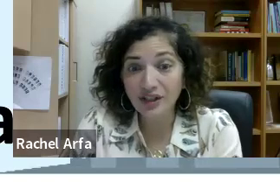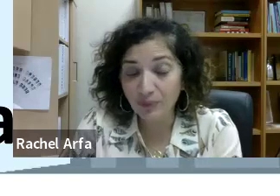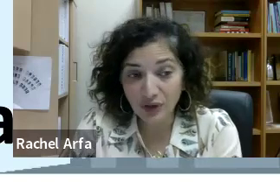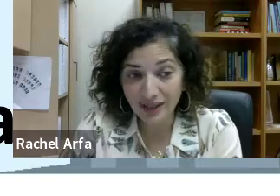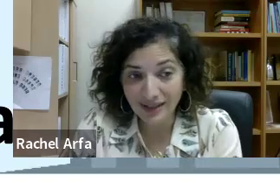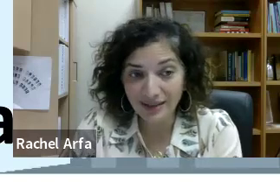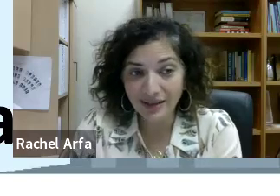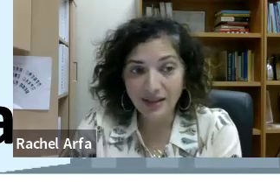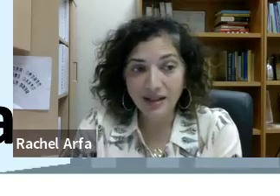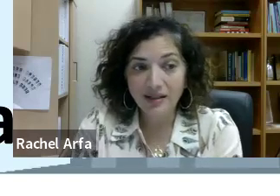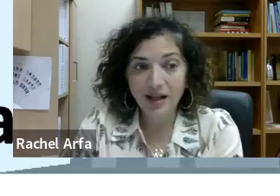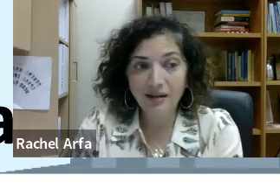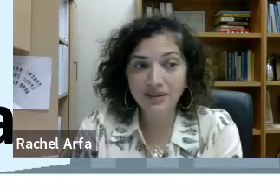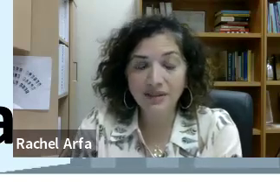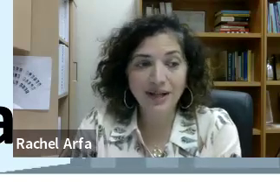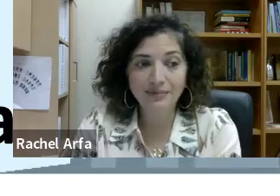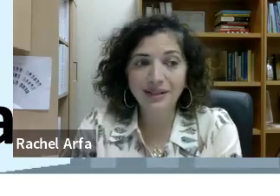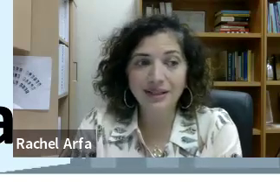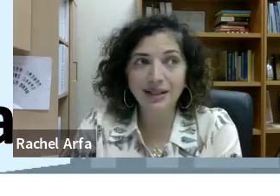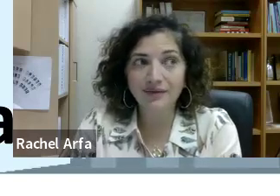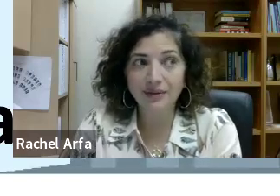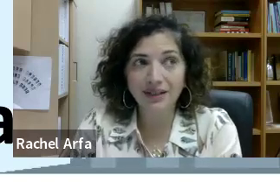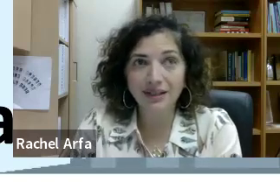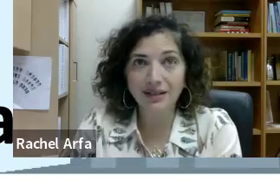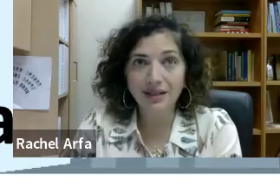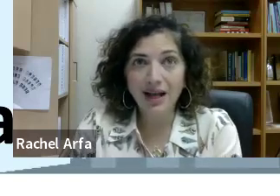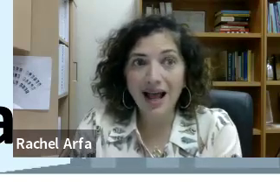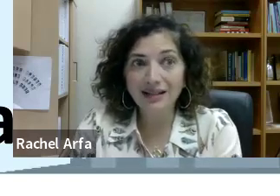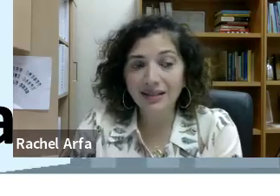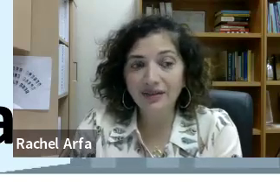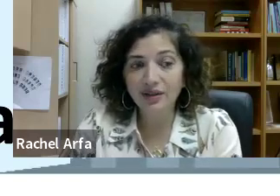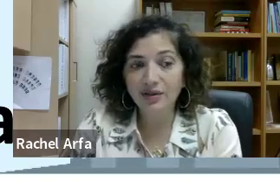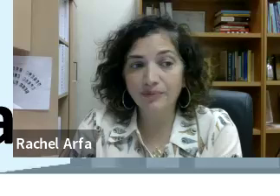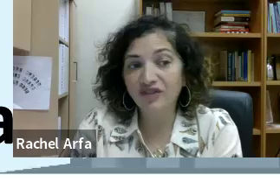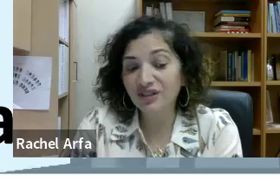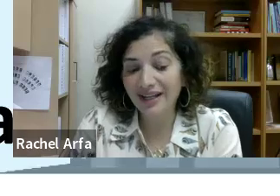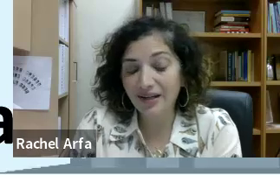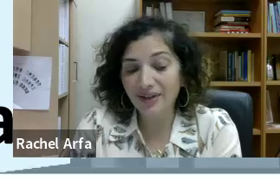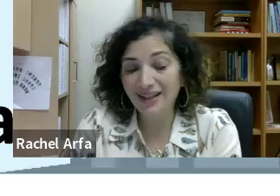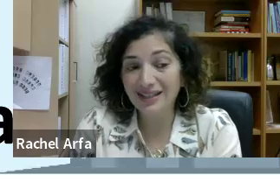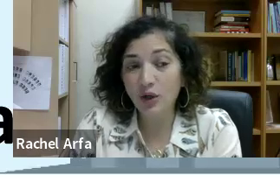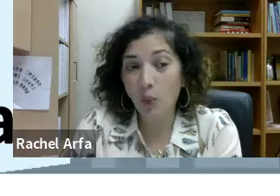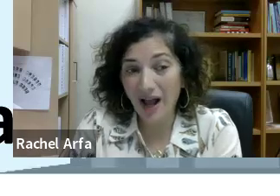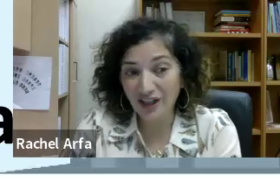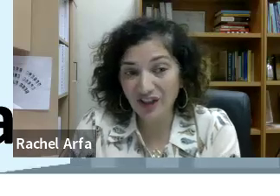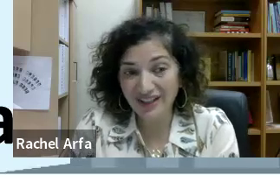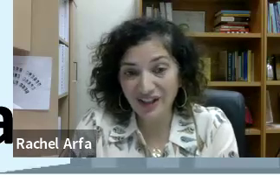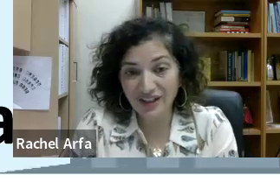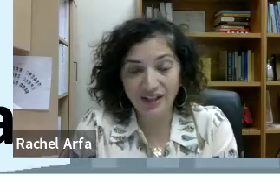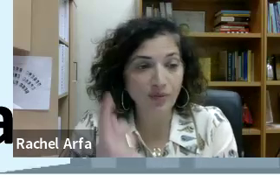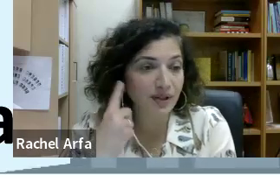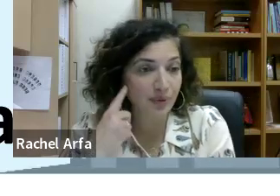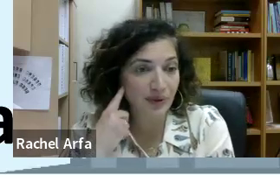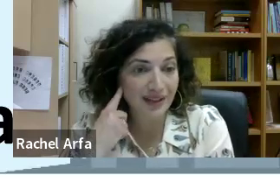to communicate. Sometimes it could even mean a table that's in a quieter area, for people with